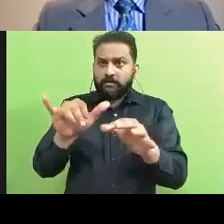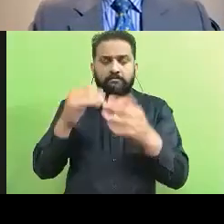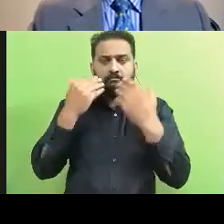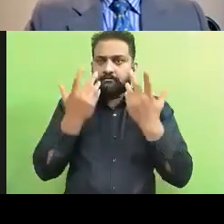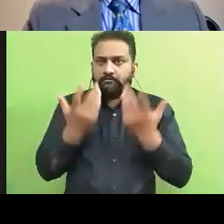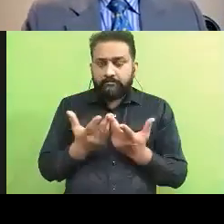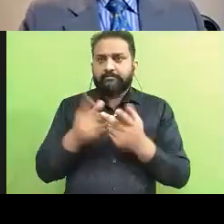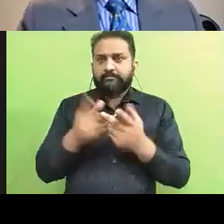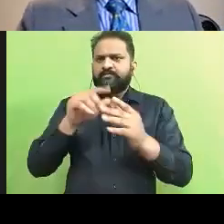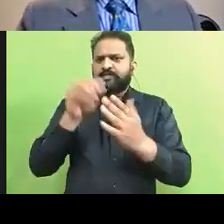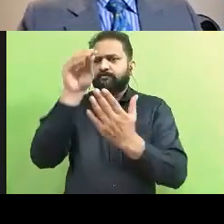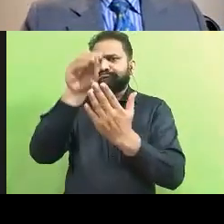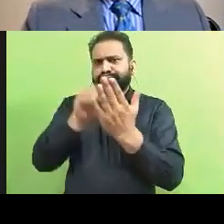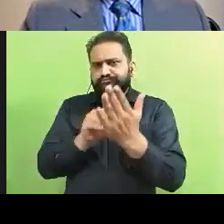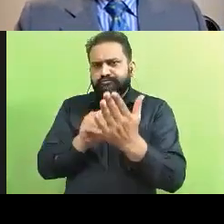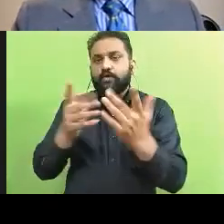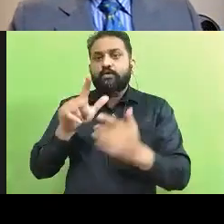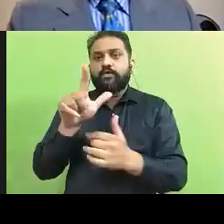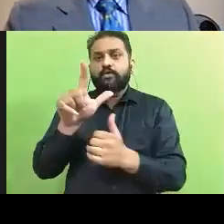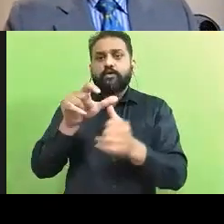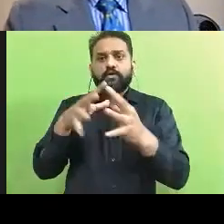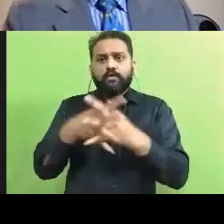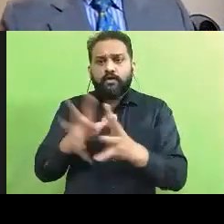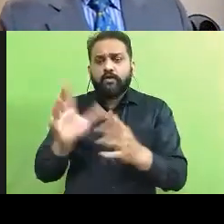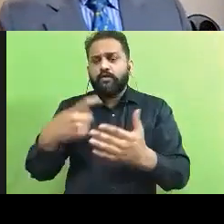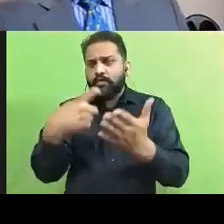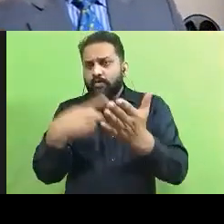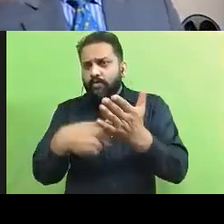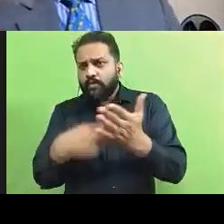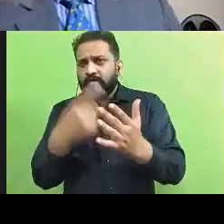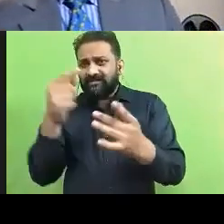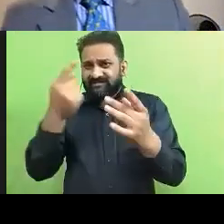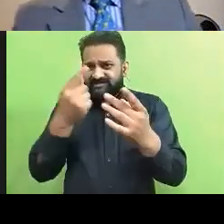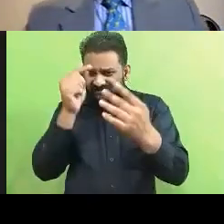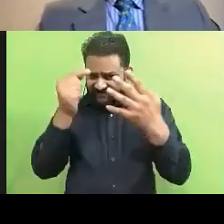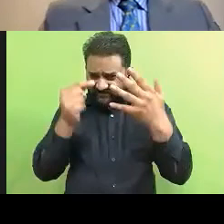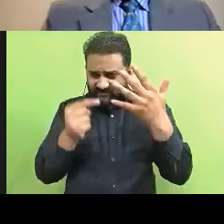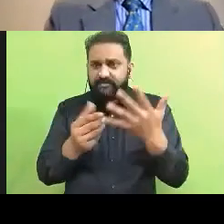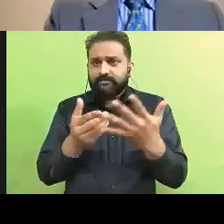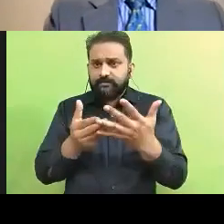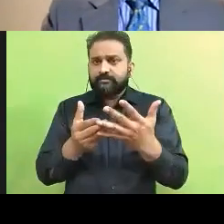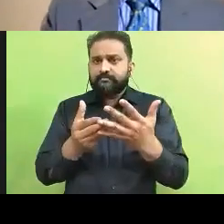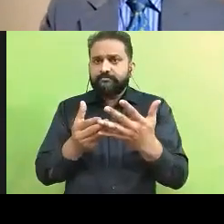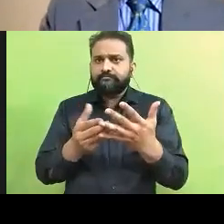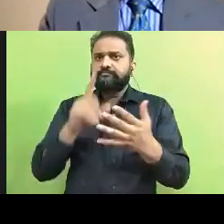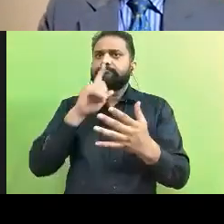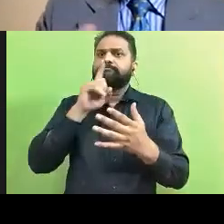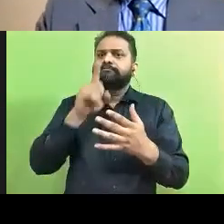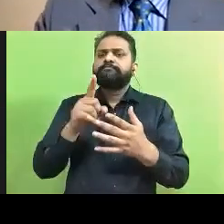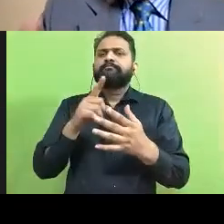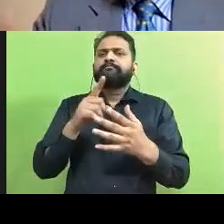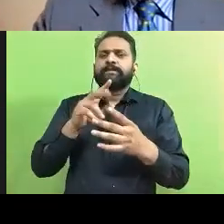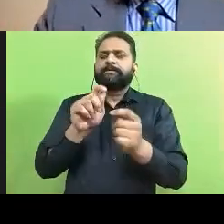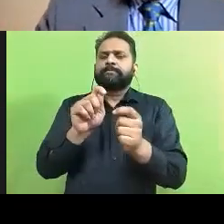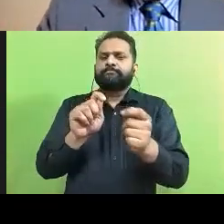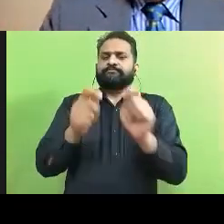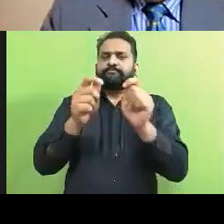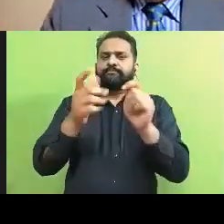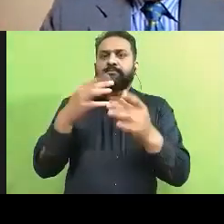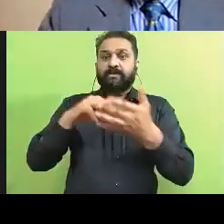the law and the rules related to that is sometimes is affected by the mode of communication so that